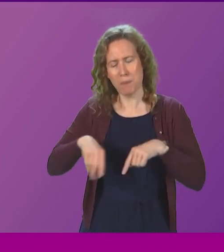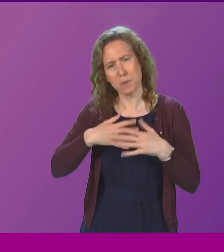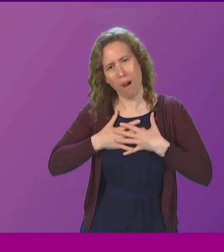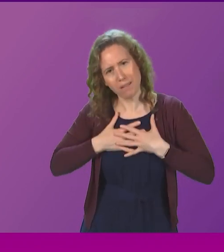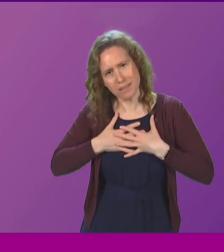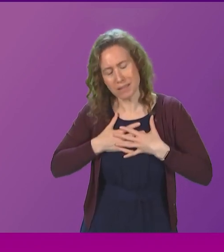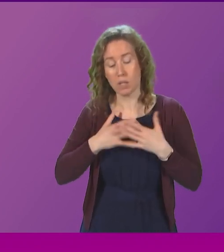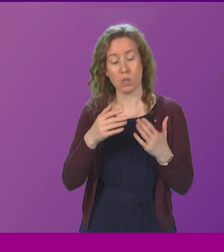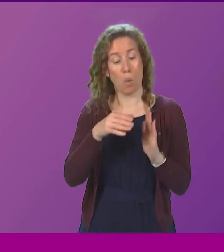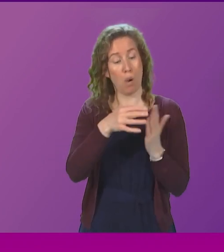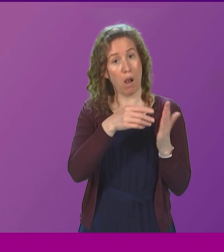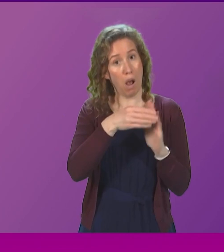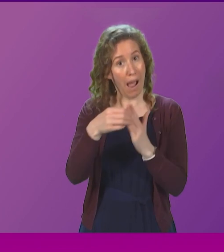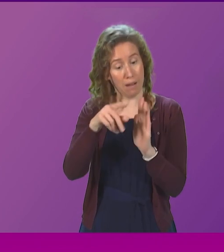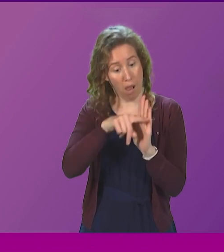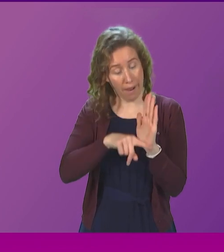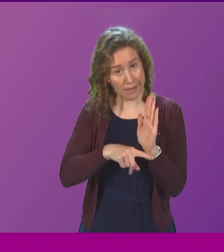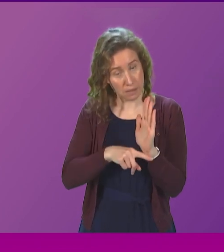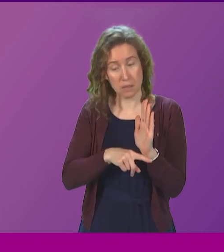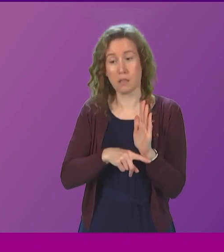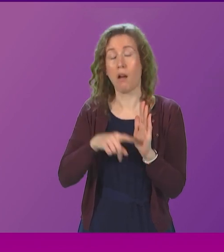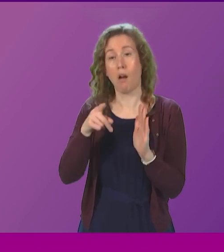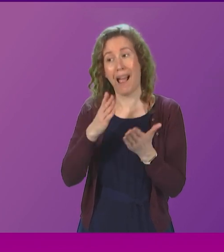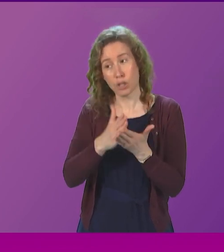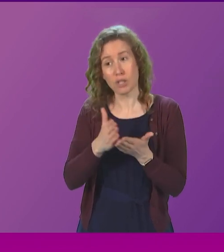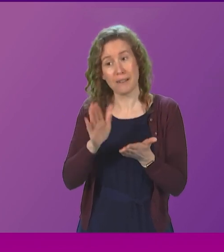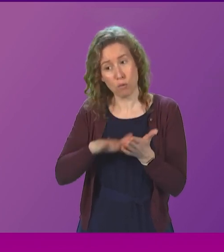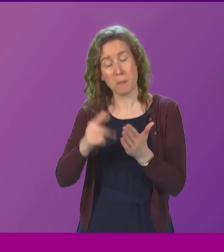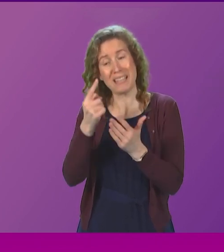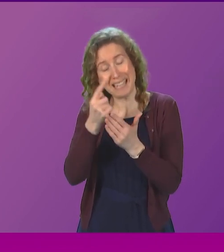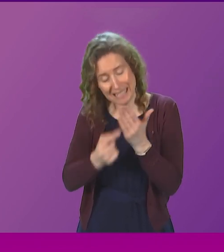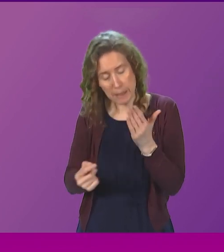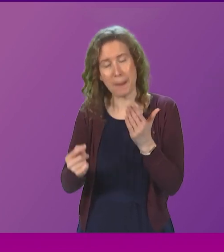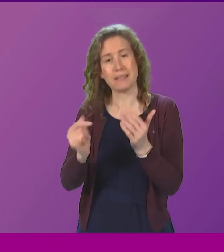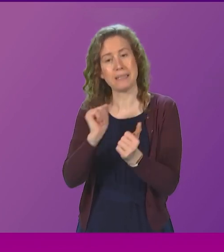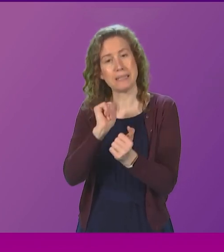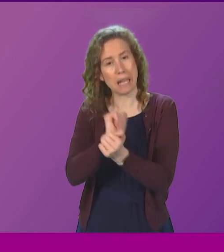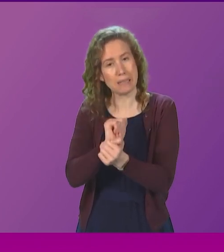Sentencing guidelines are taken forward by the independent Scottish Sentencing Council.